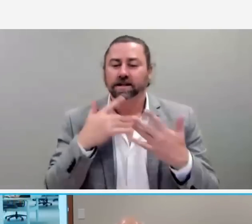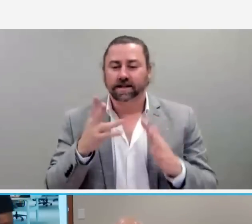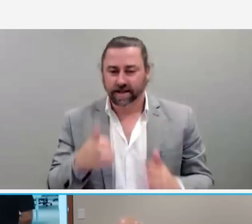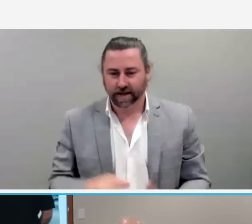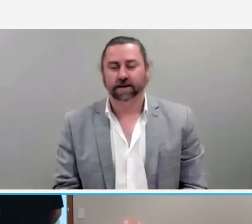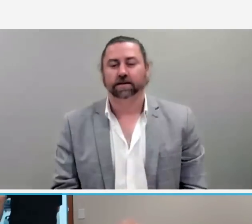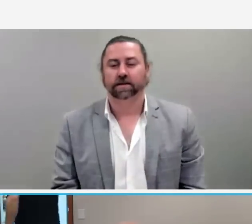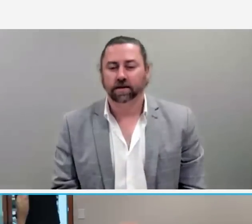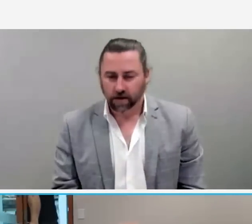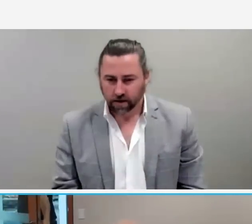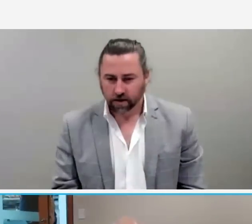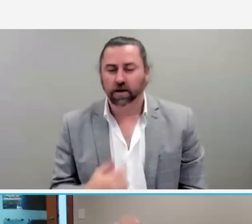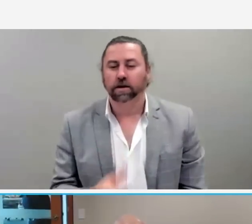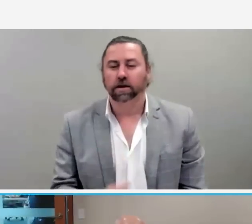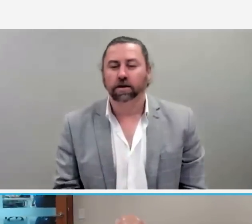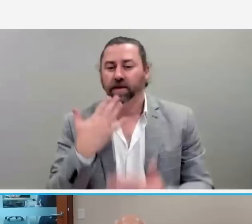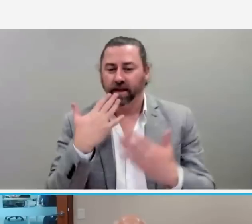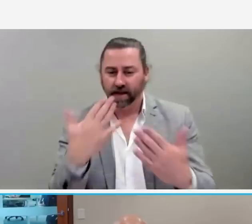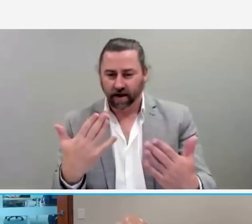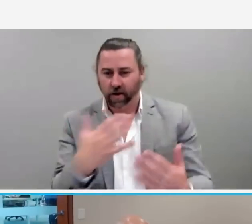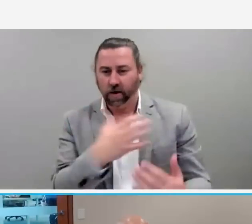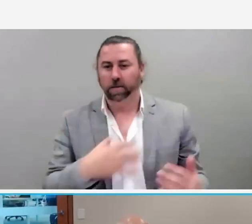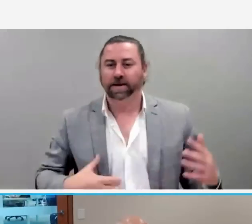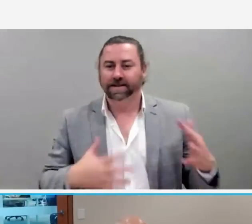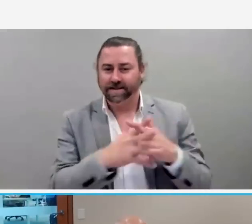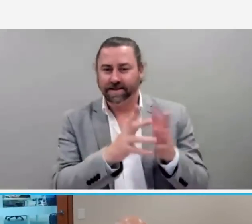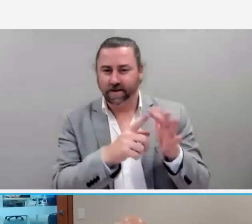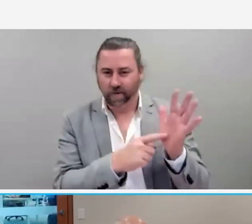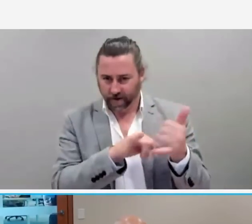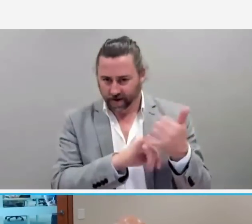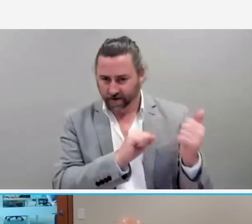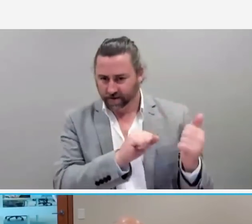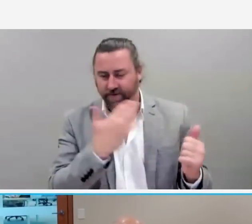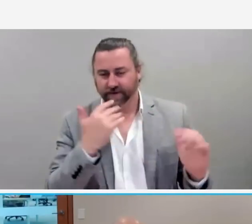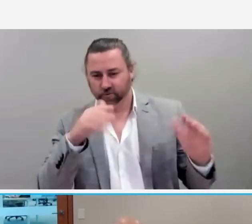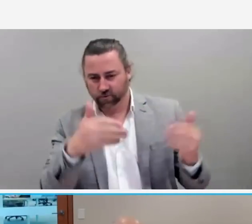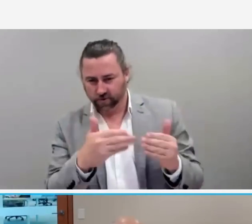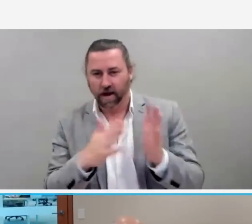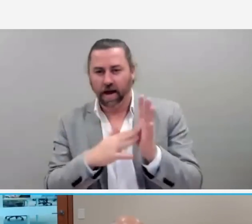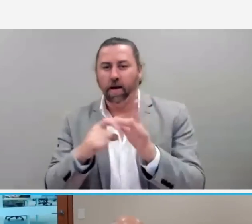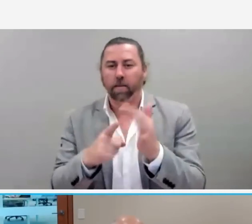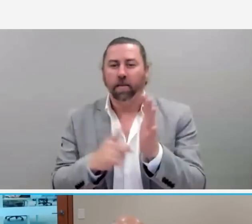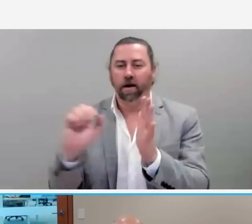So thank you very much Minister Wells for that introduction and thank you to Michael for starting procedures.